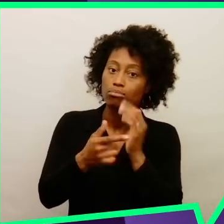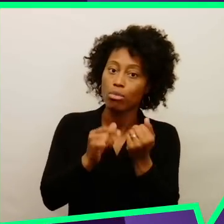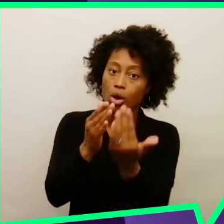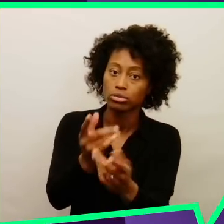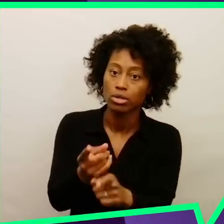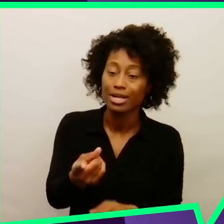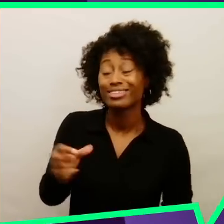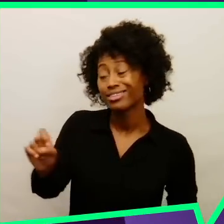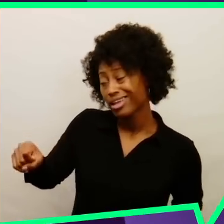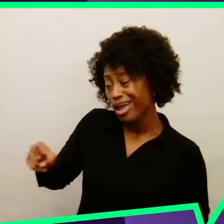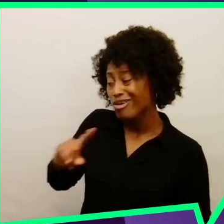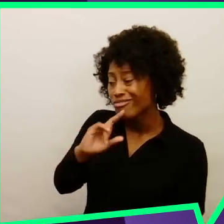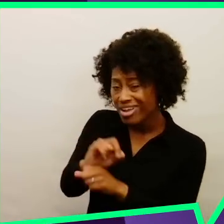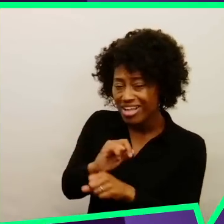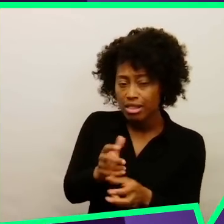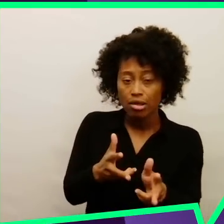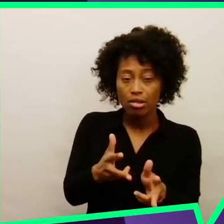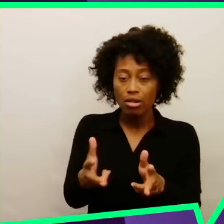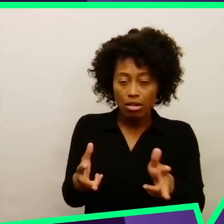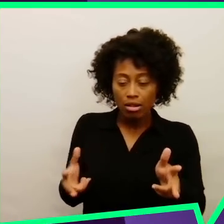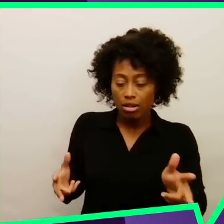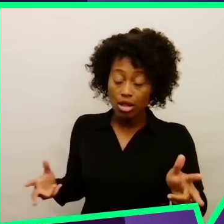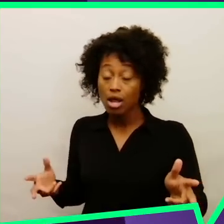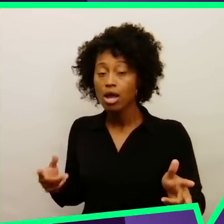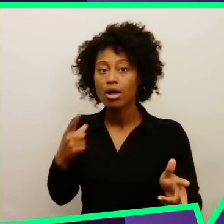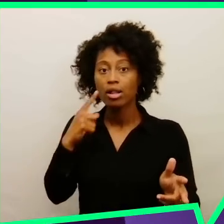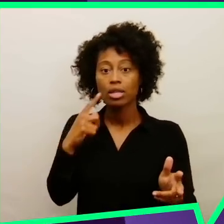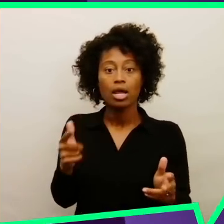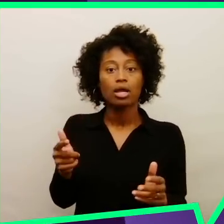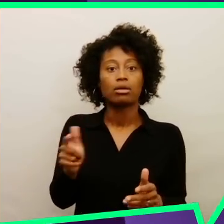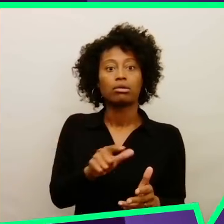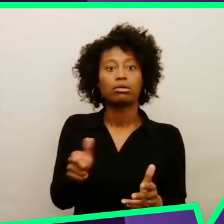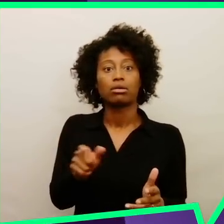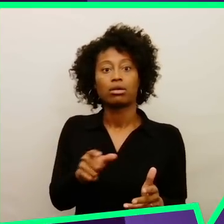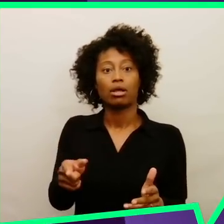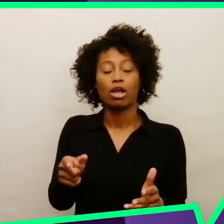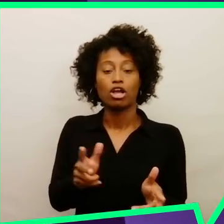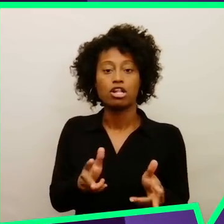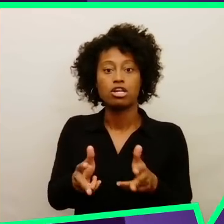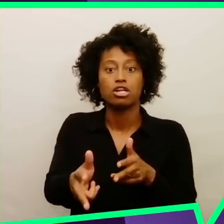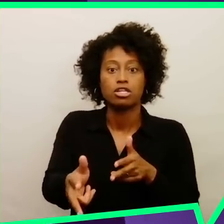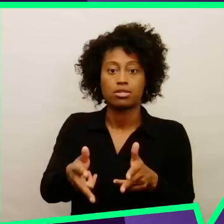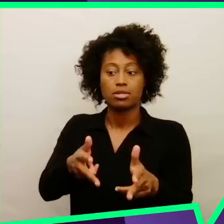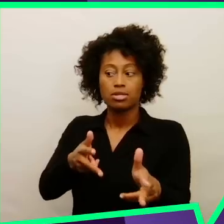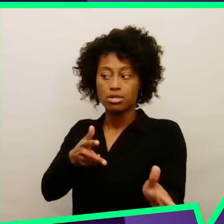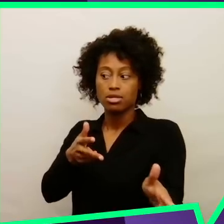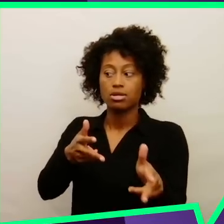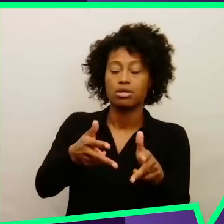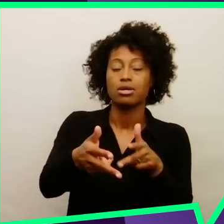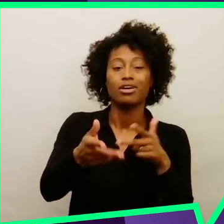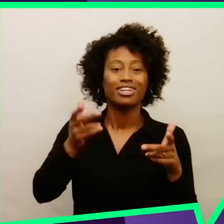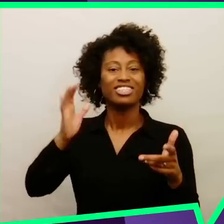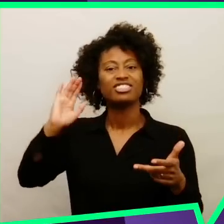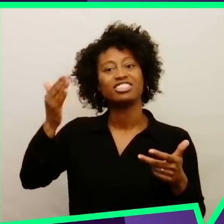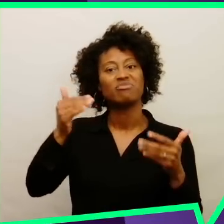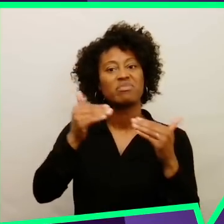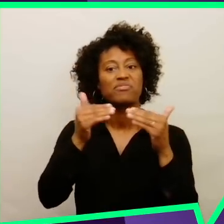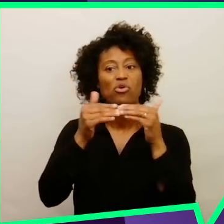pretty technical here, Jose. Yeah, they're pretty even. Yeah. Because they're going back and forth. So it looks like they're even with each other.